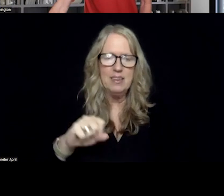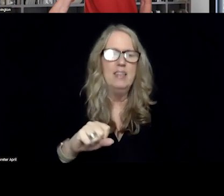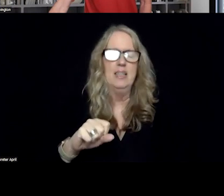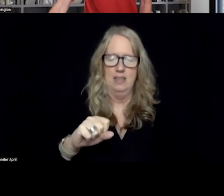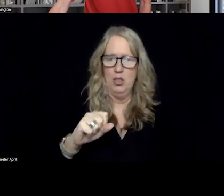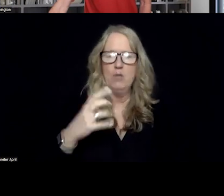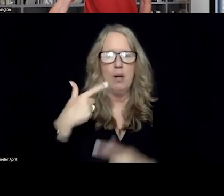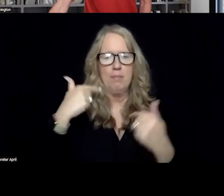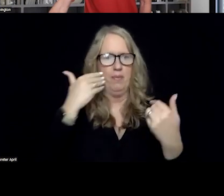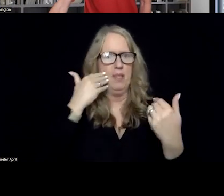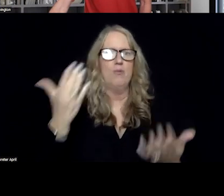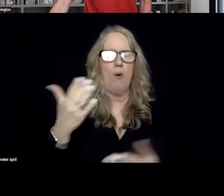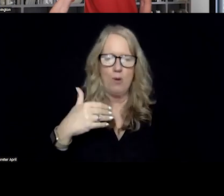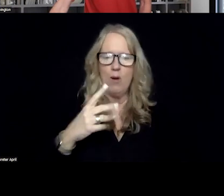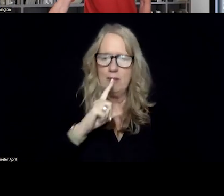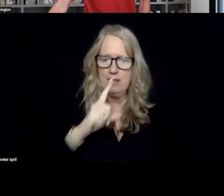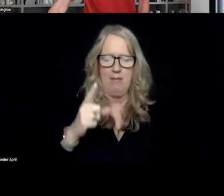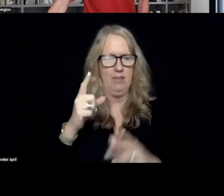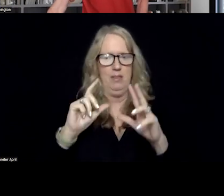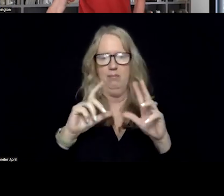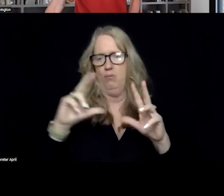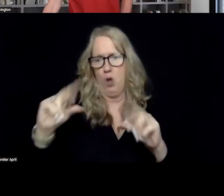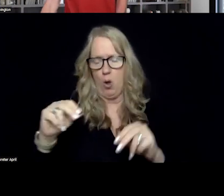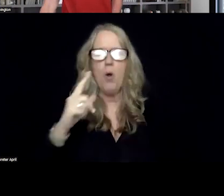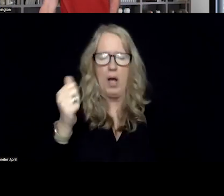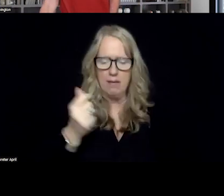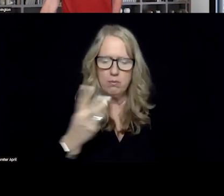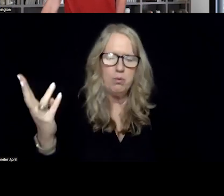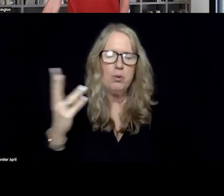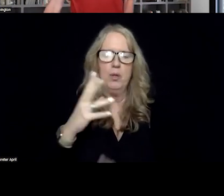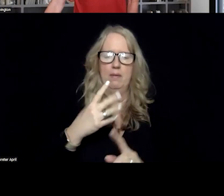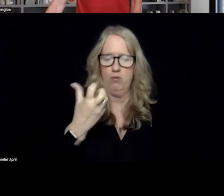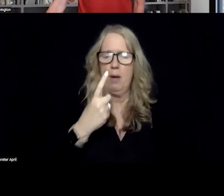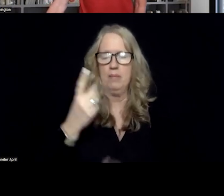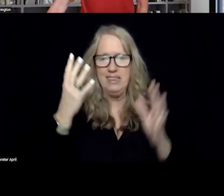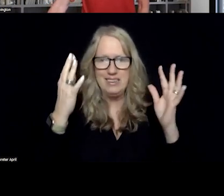DON'T KNOW TO THE NO AND WE HAD A MOVE OVER TO THE DEFINITELY YES.